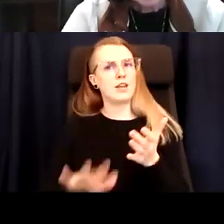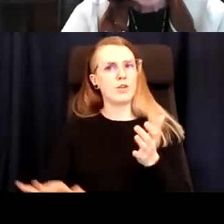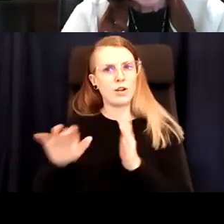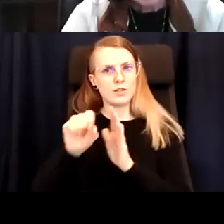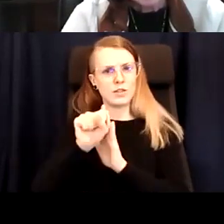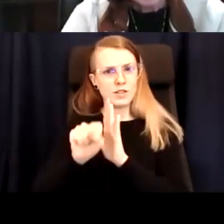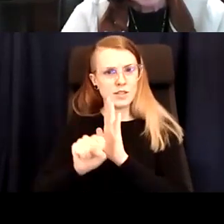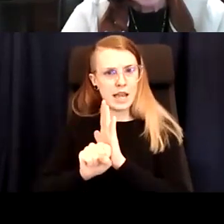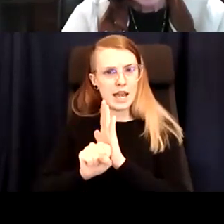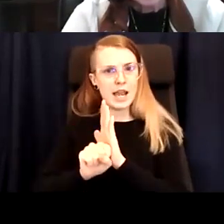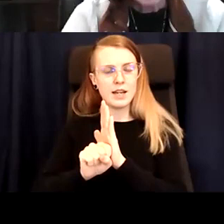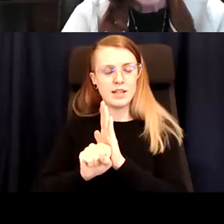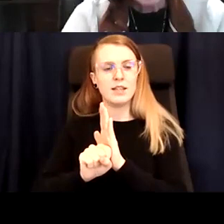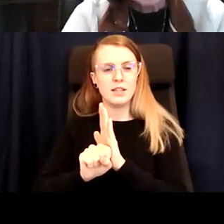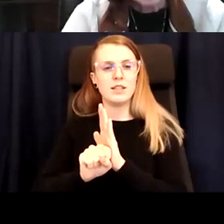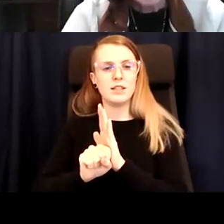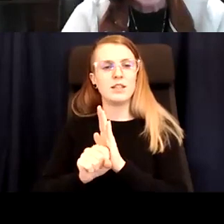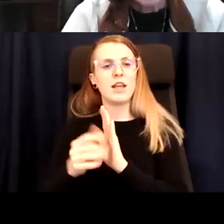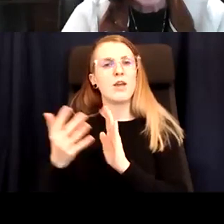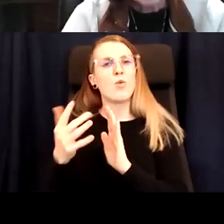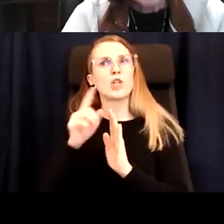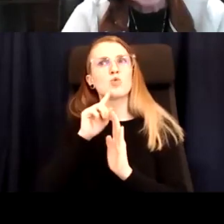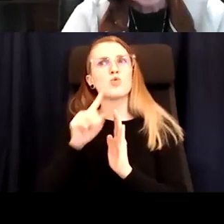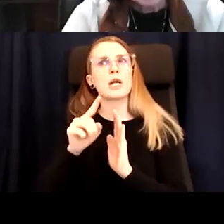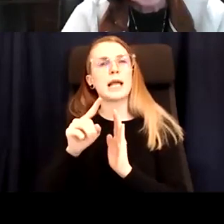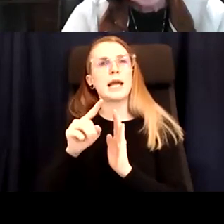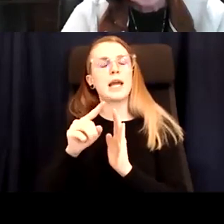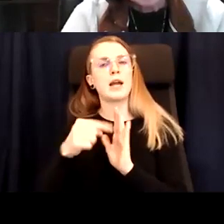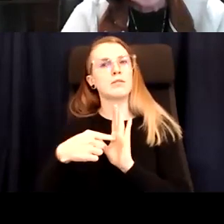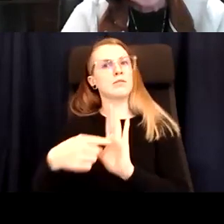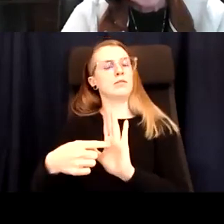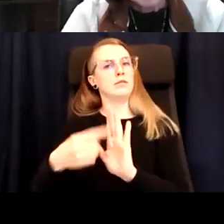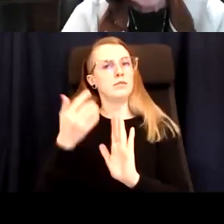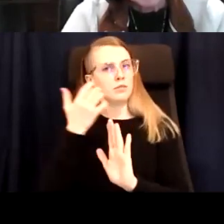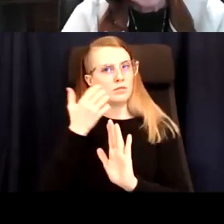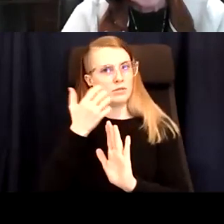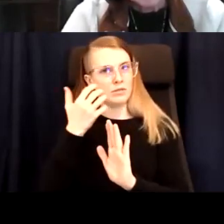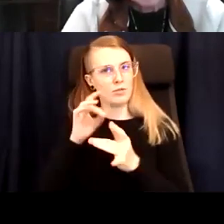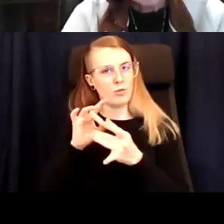things that have really stood out in terms of the work that centers, especially those